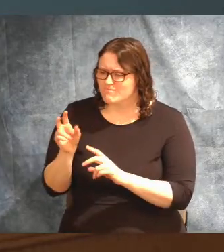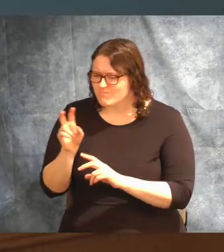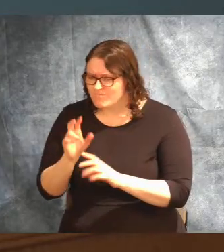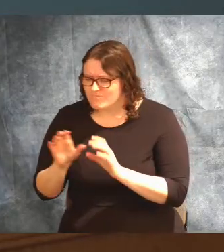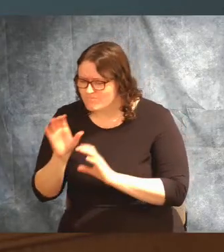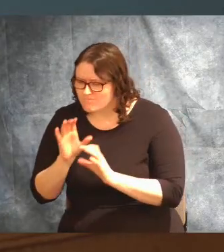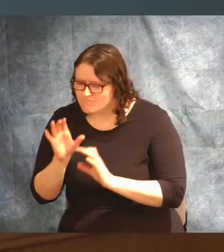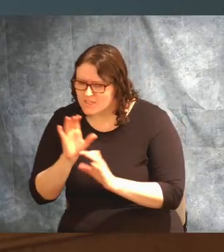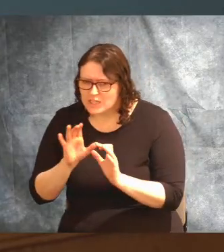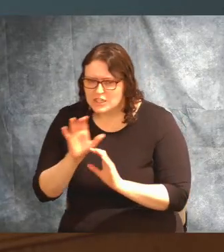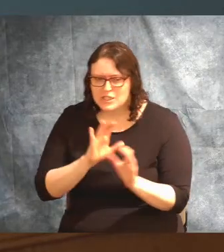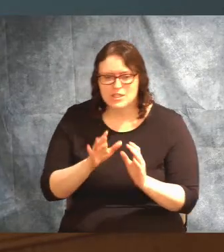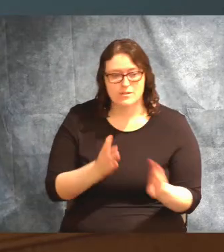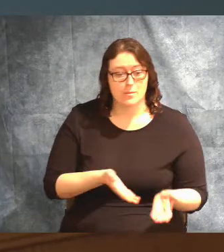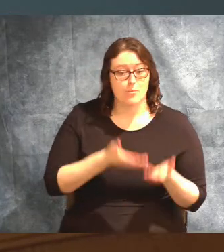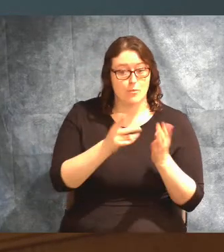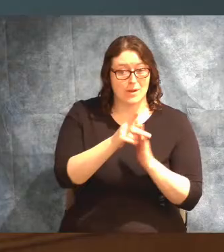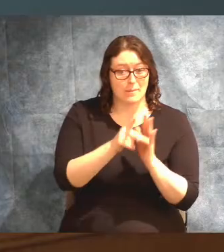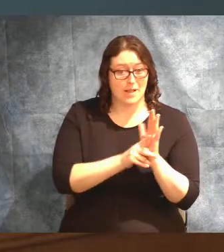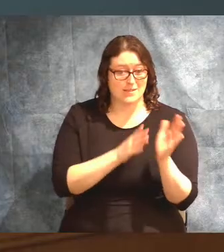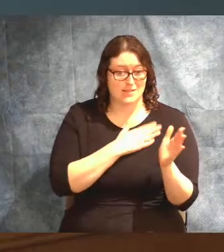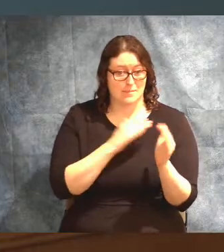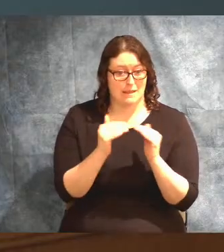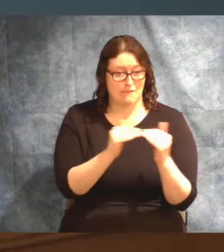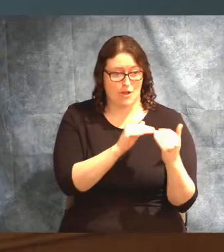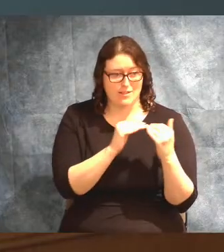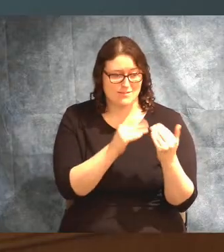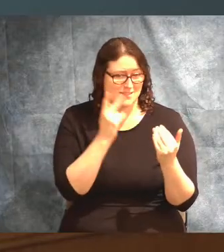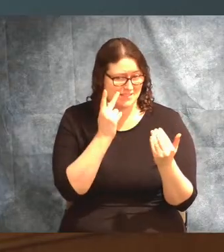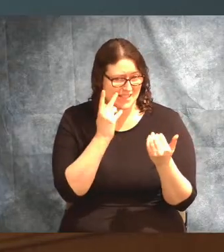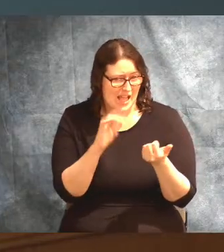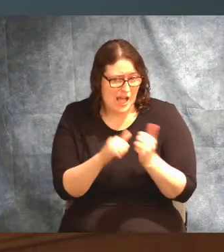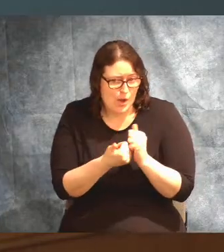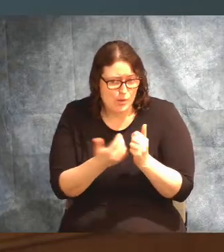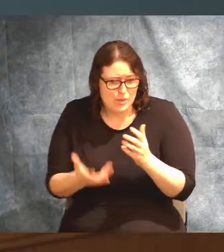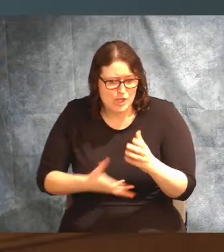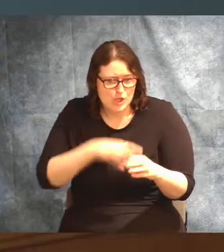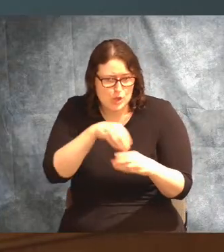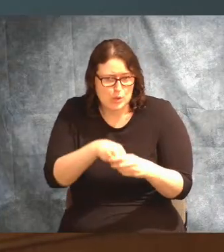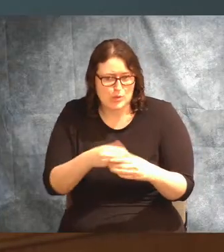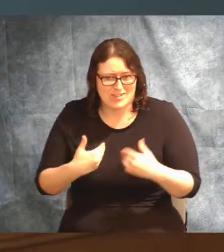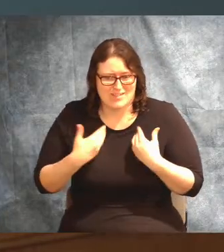to my colleagues to see how we can make that happen. Uh, I don't I can't think of one that